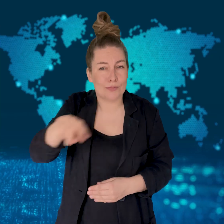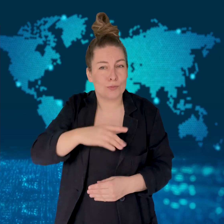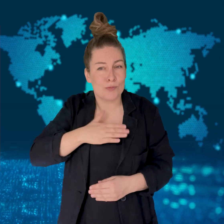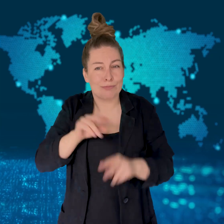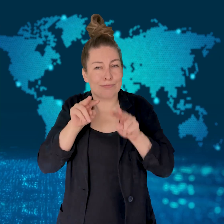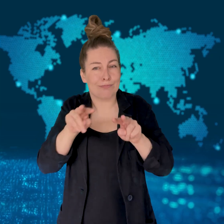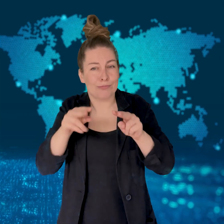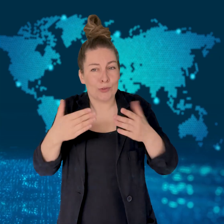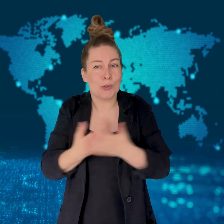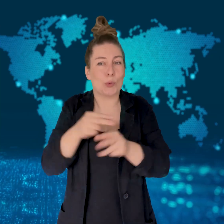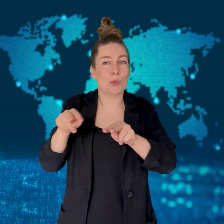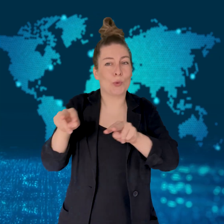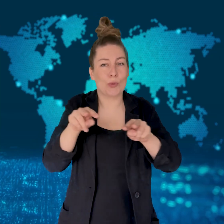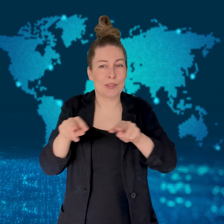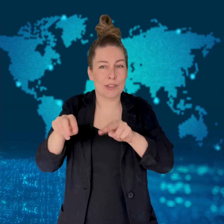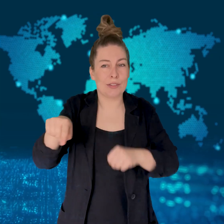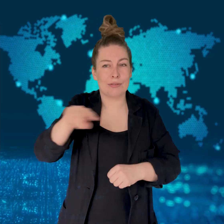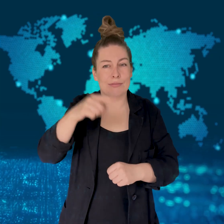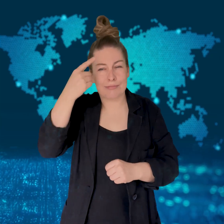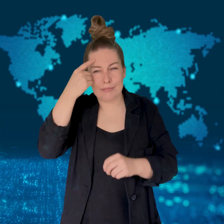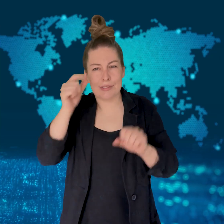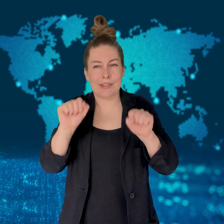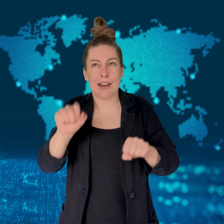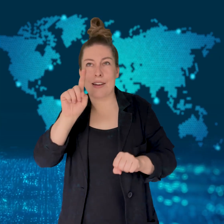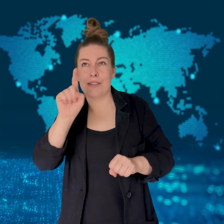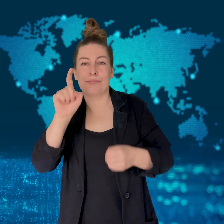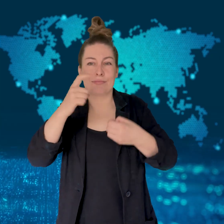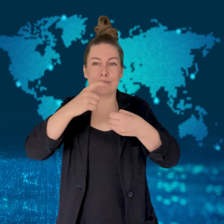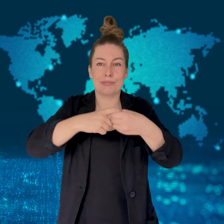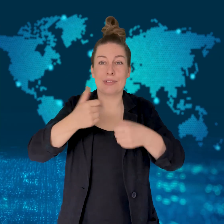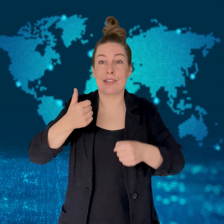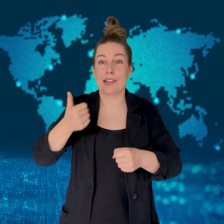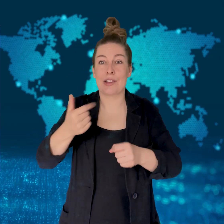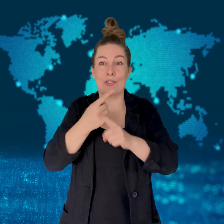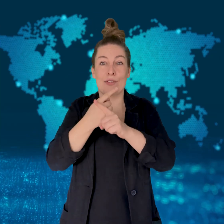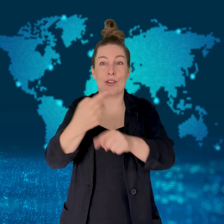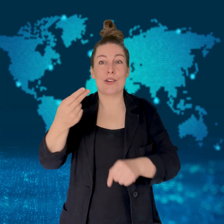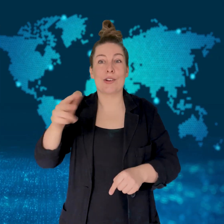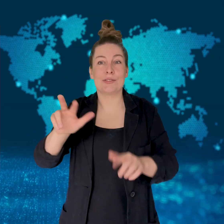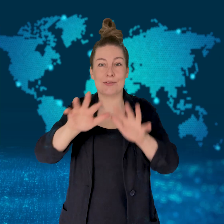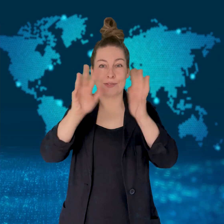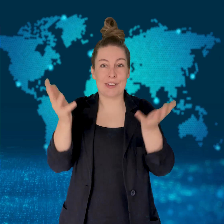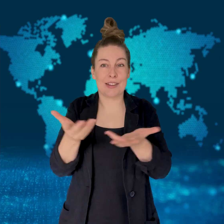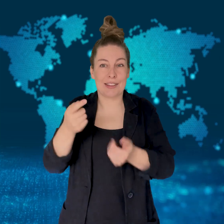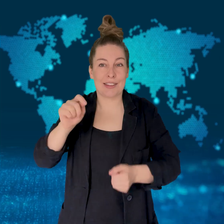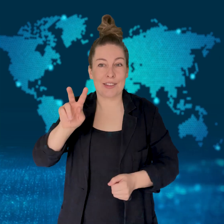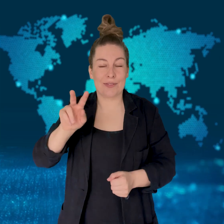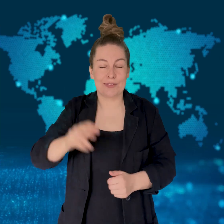Don't forget to subscribe, like, and follow H3 World TV to get new video updates!